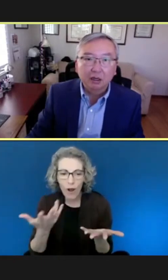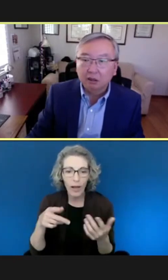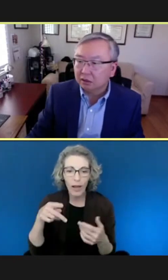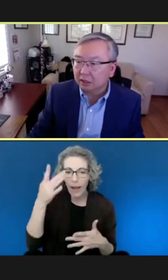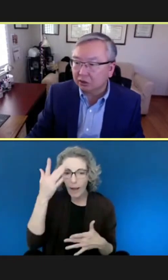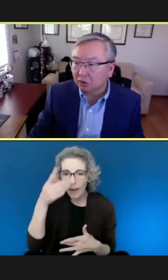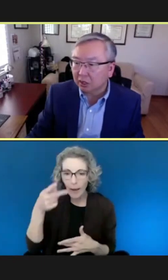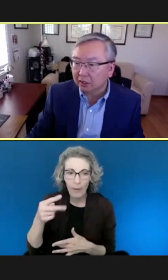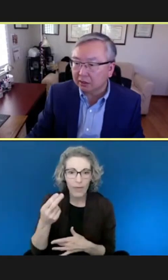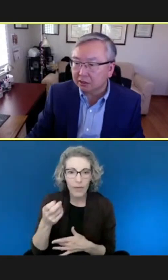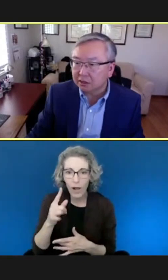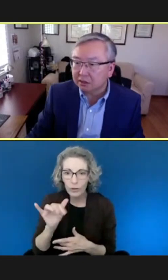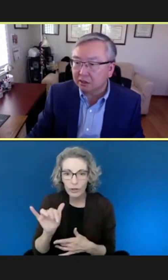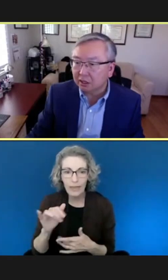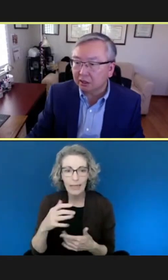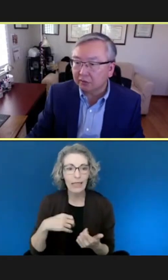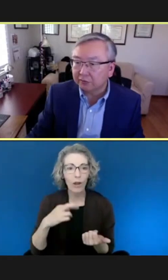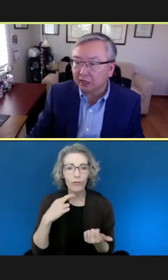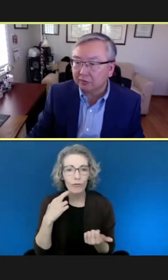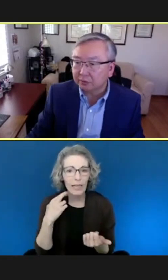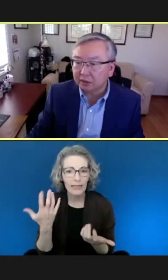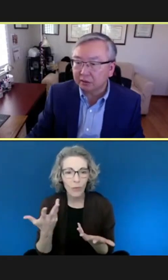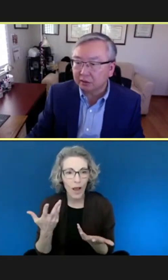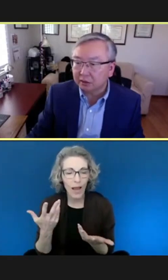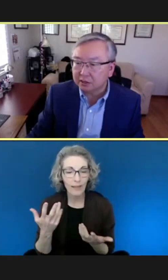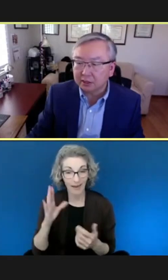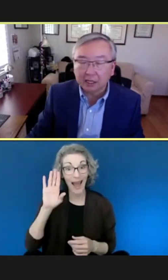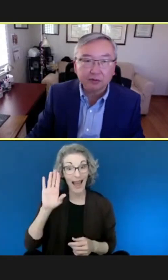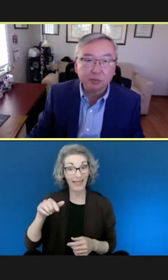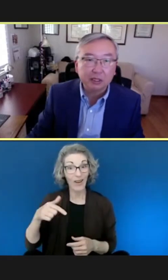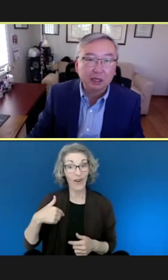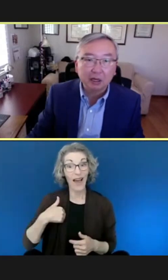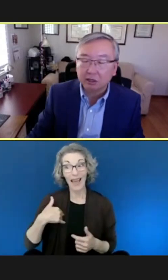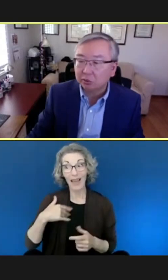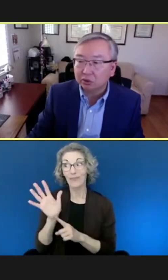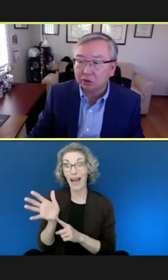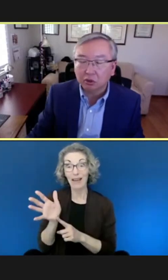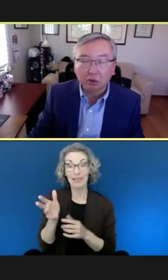I know I have five minutes left, but I'm going to go beyond five minutes